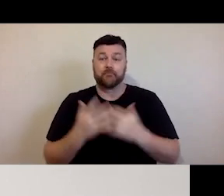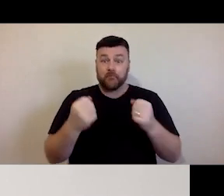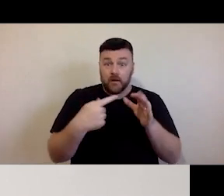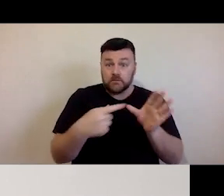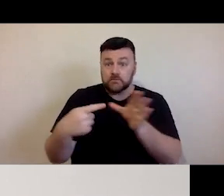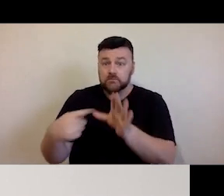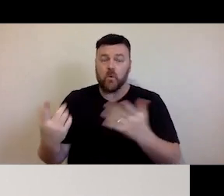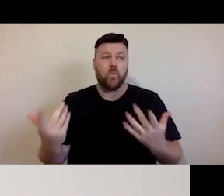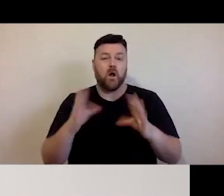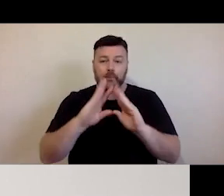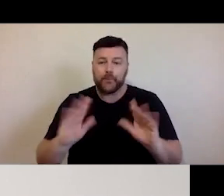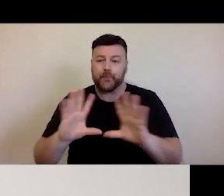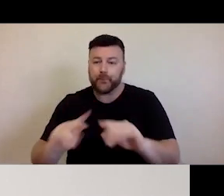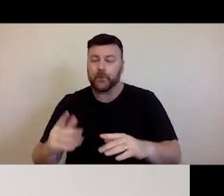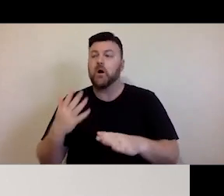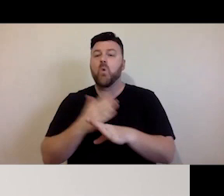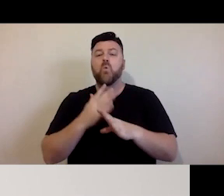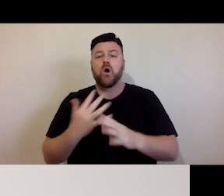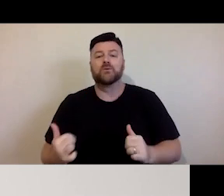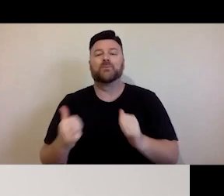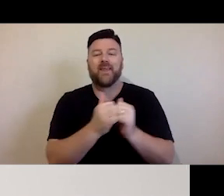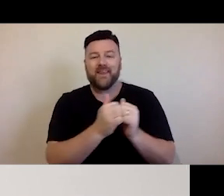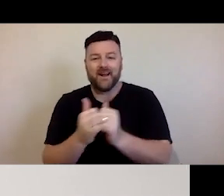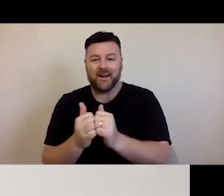of working together requires cultures to work through power